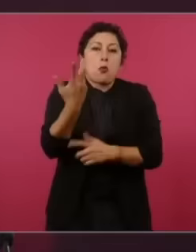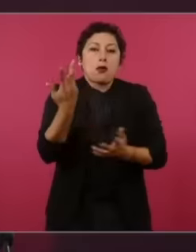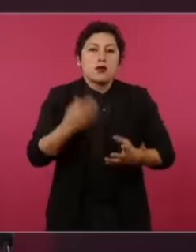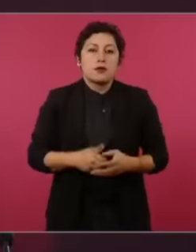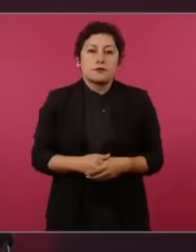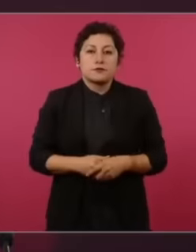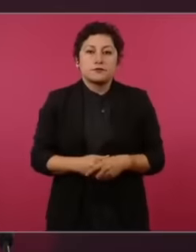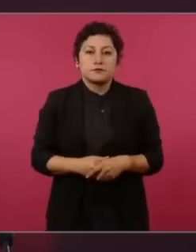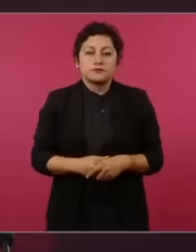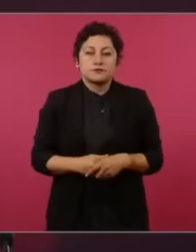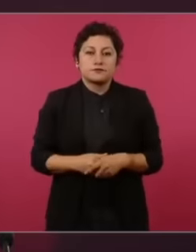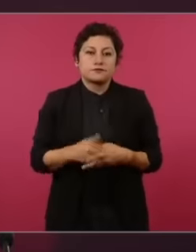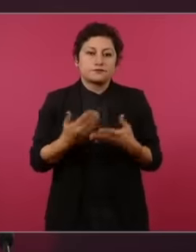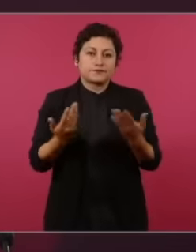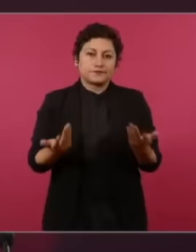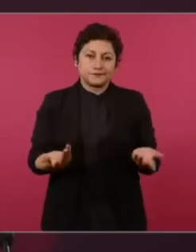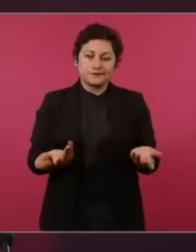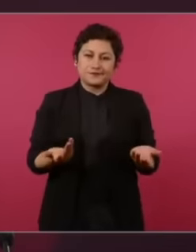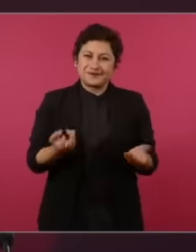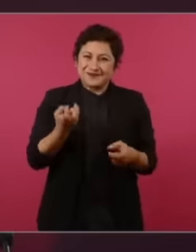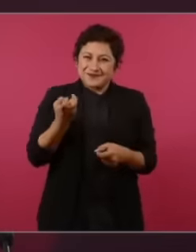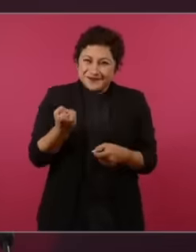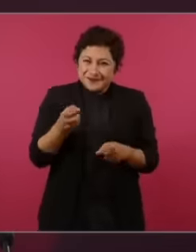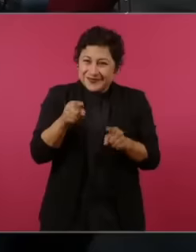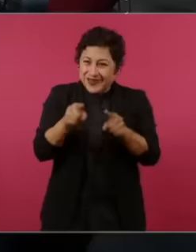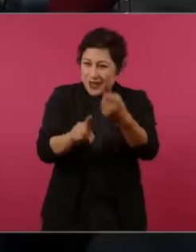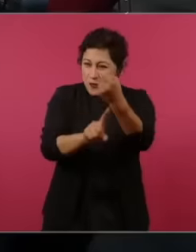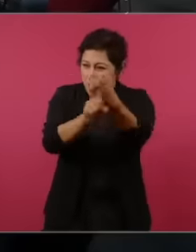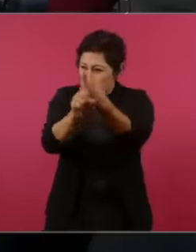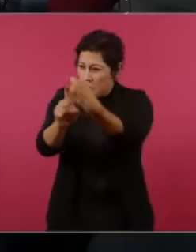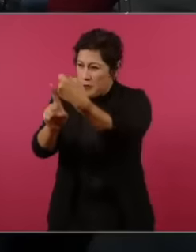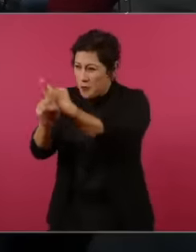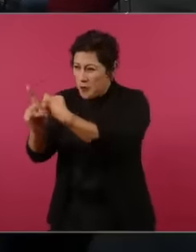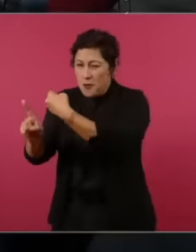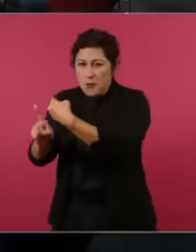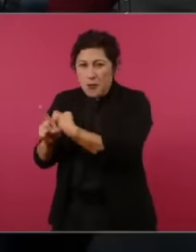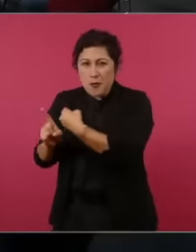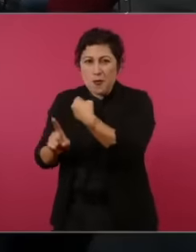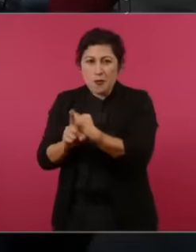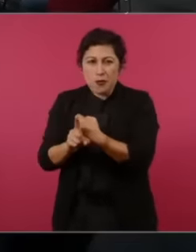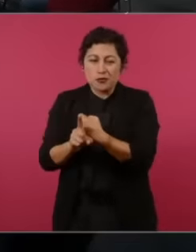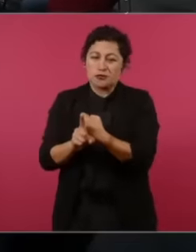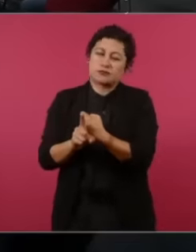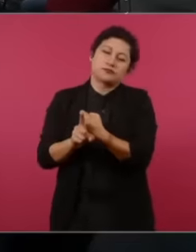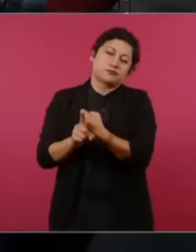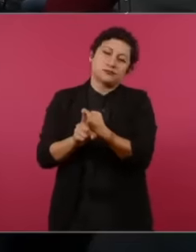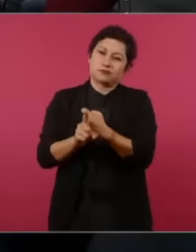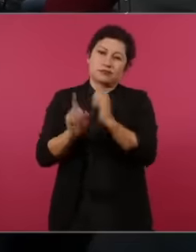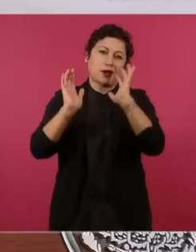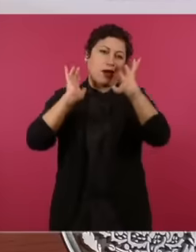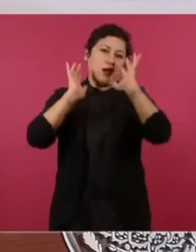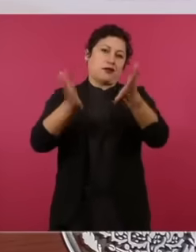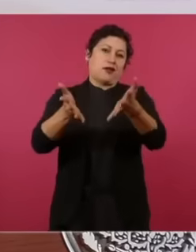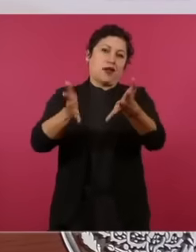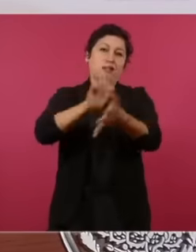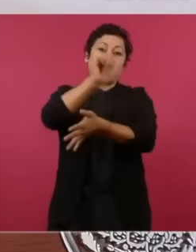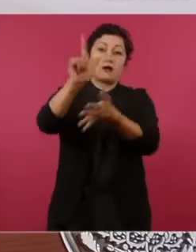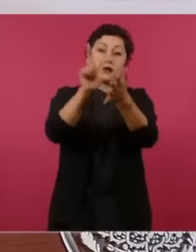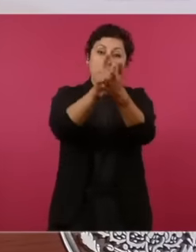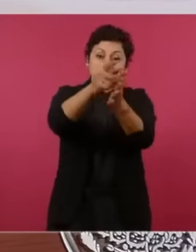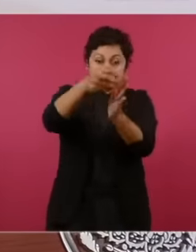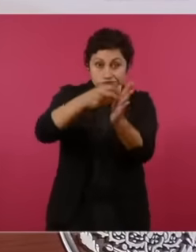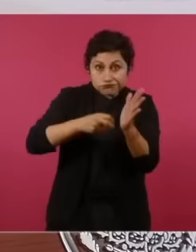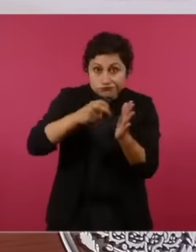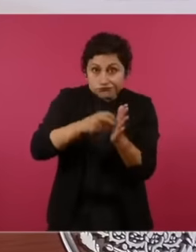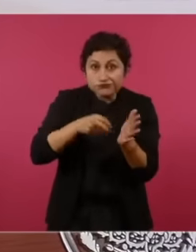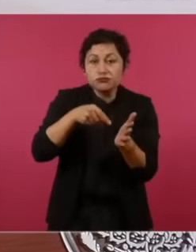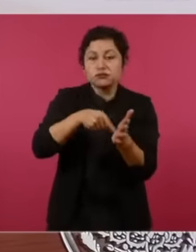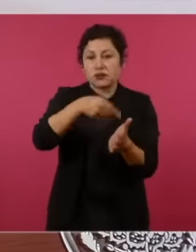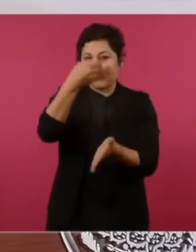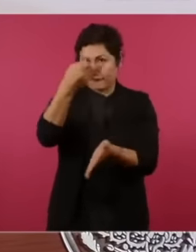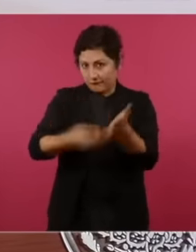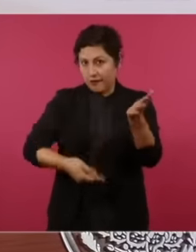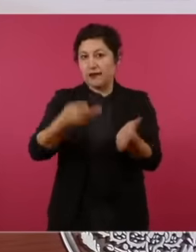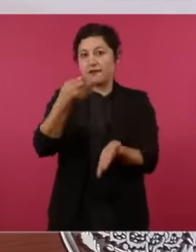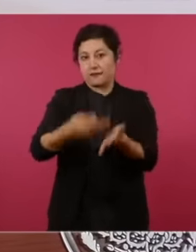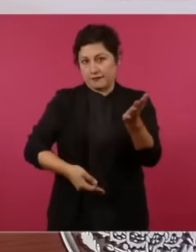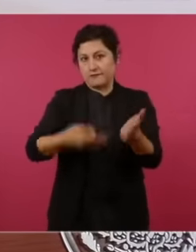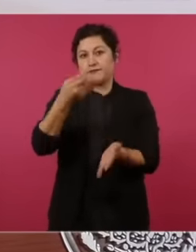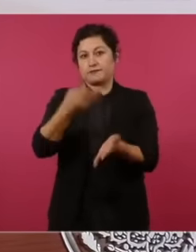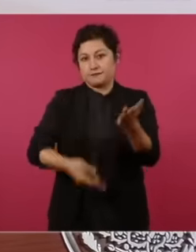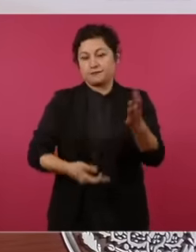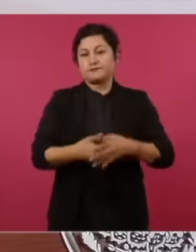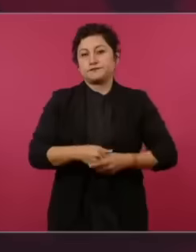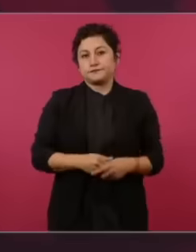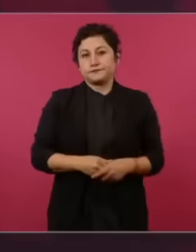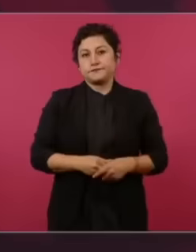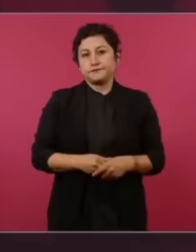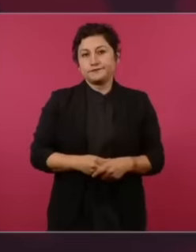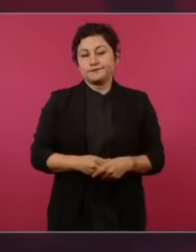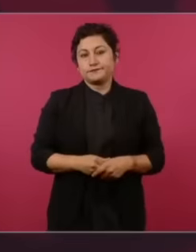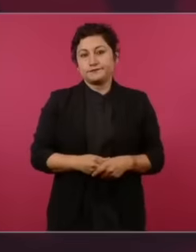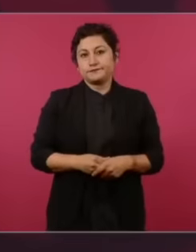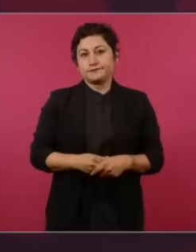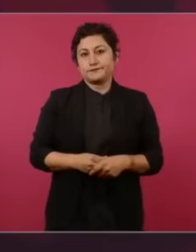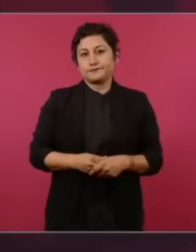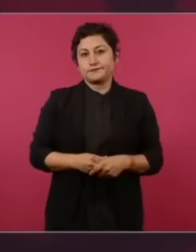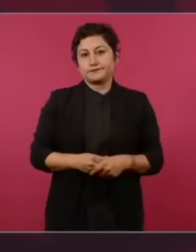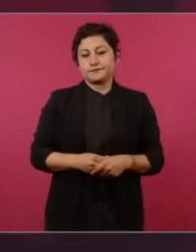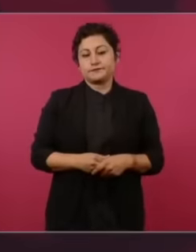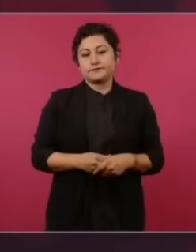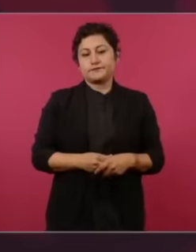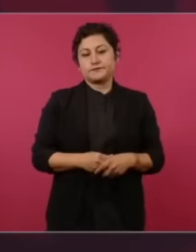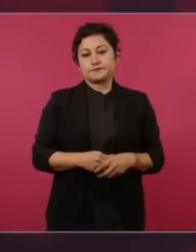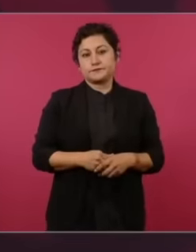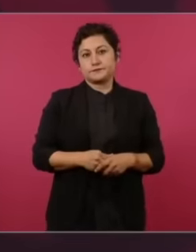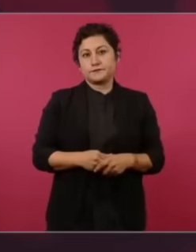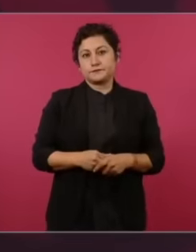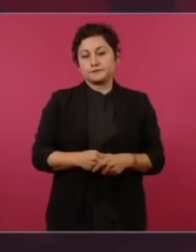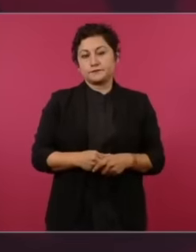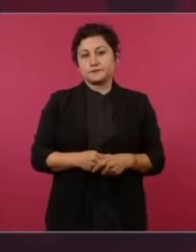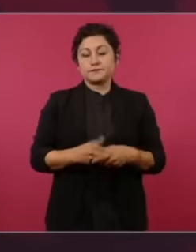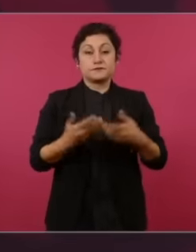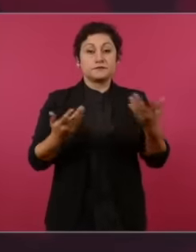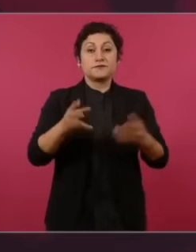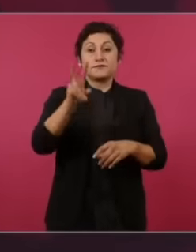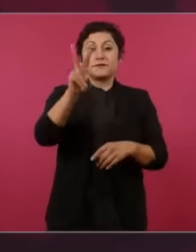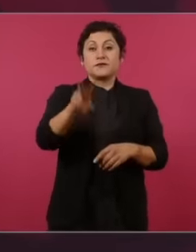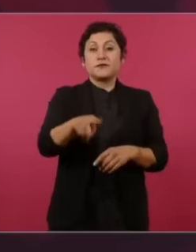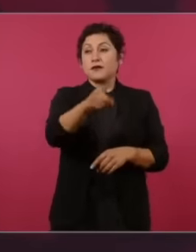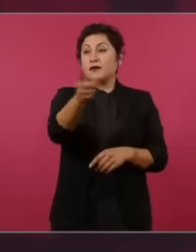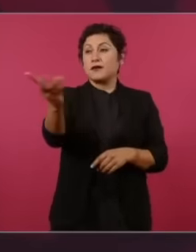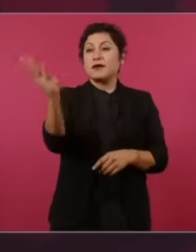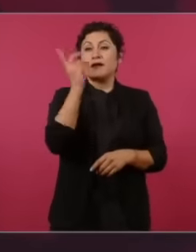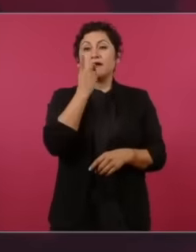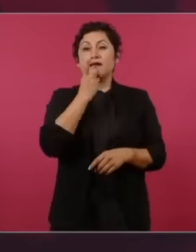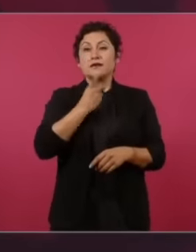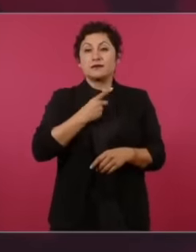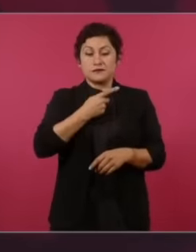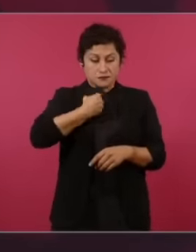So the reform of the judiciary is important and it's not revenge or anything.